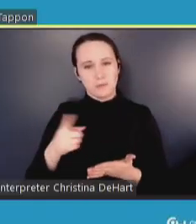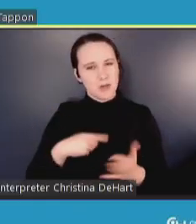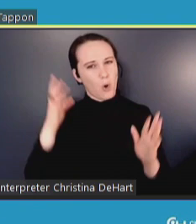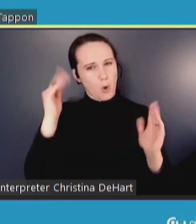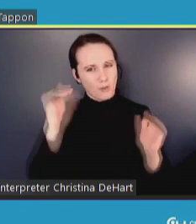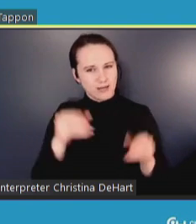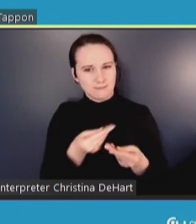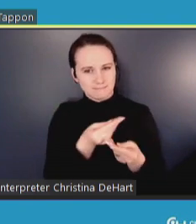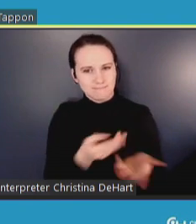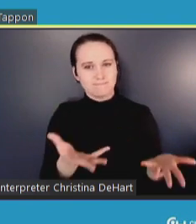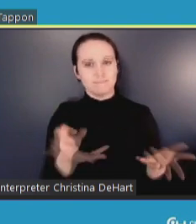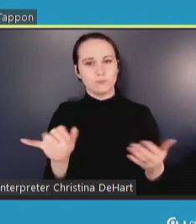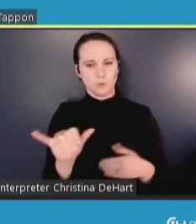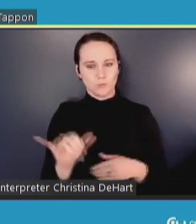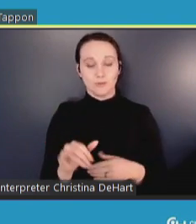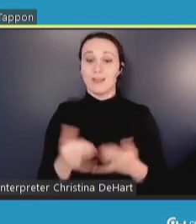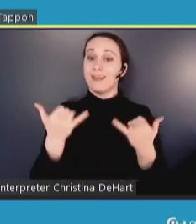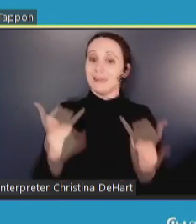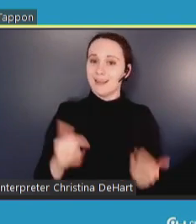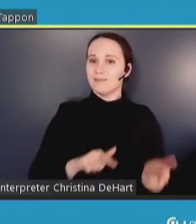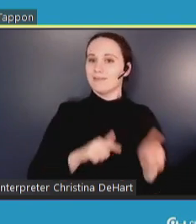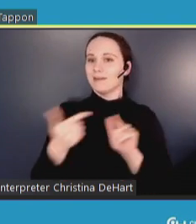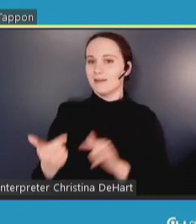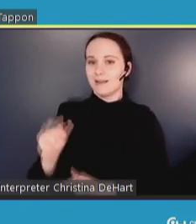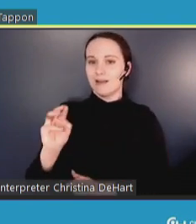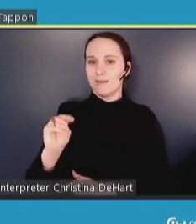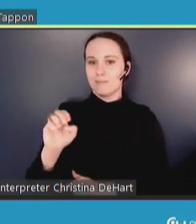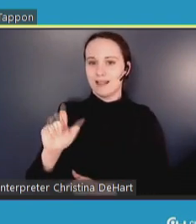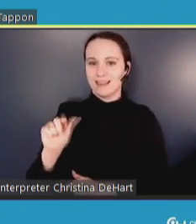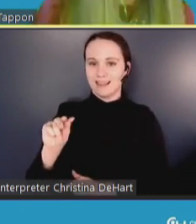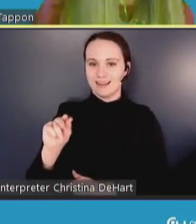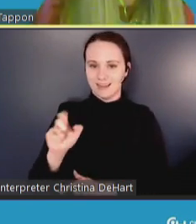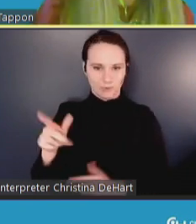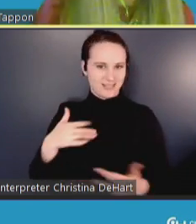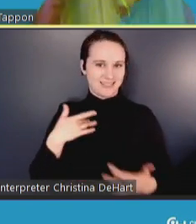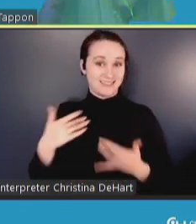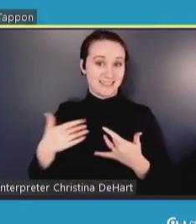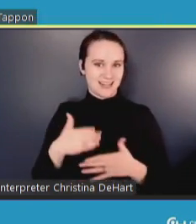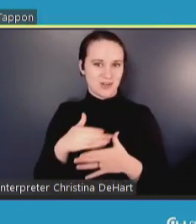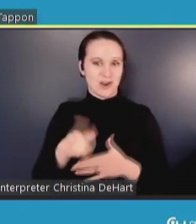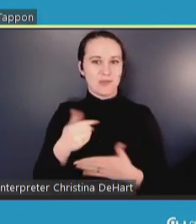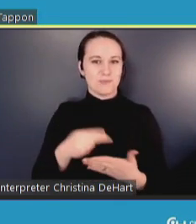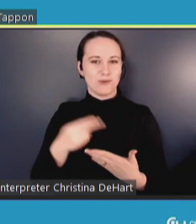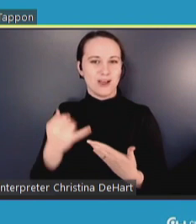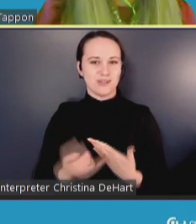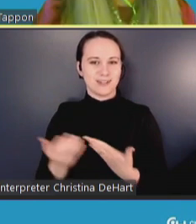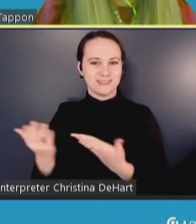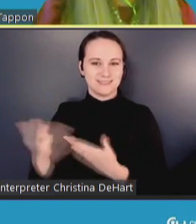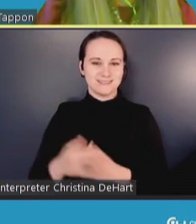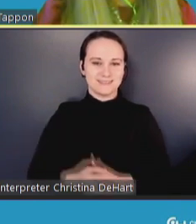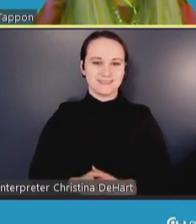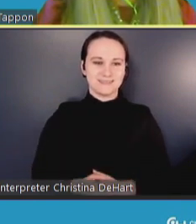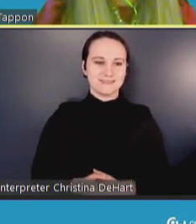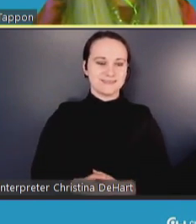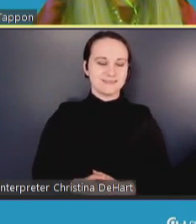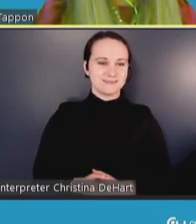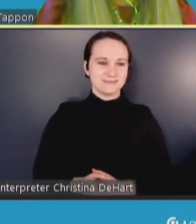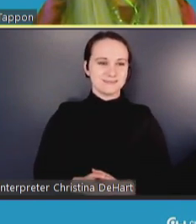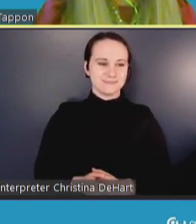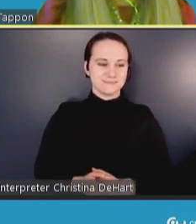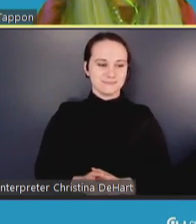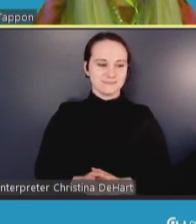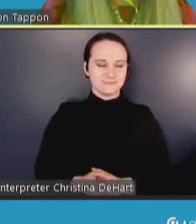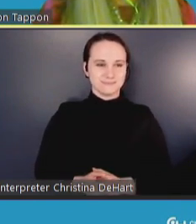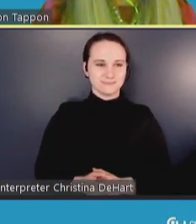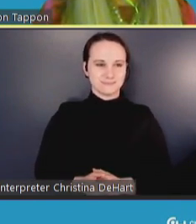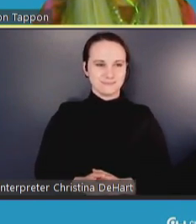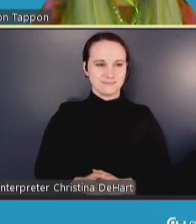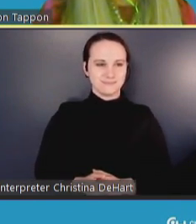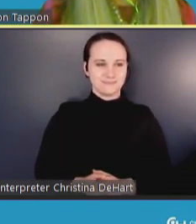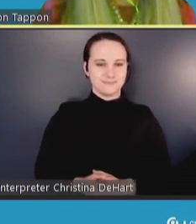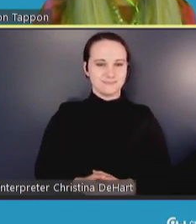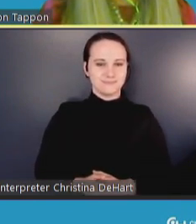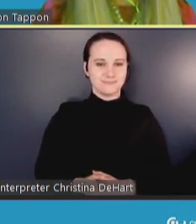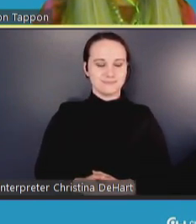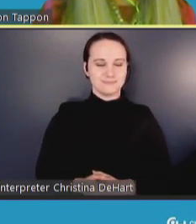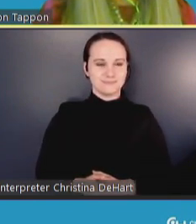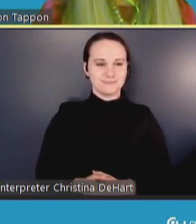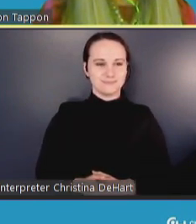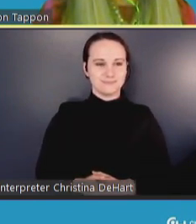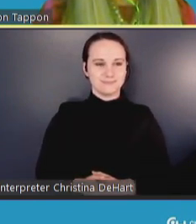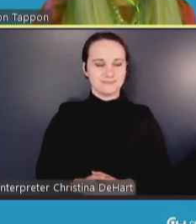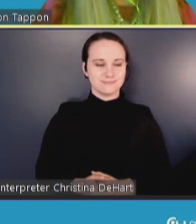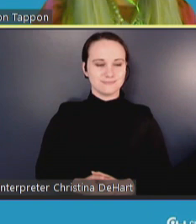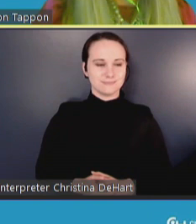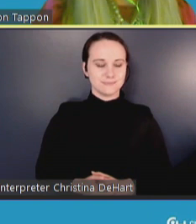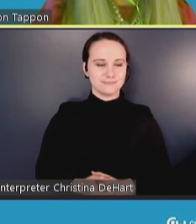Melanie, who will share more about another project we are excited to be a part of.